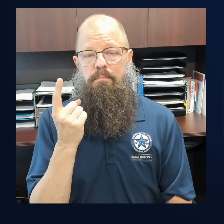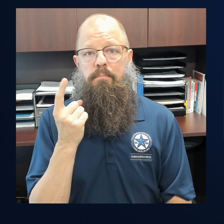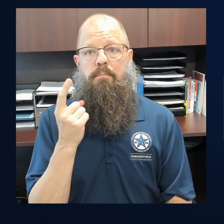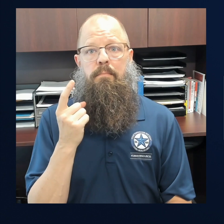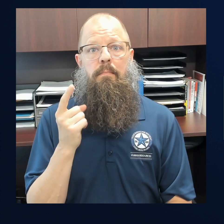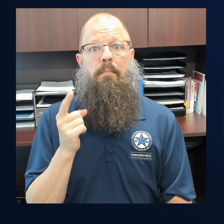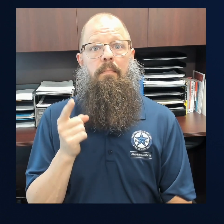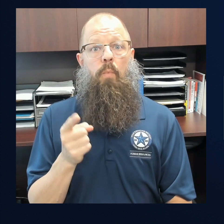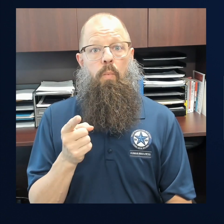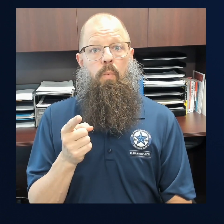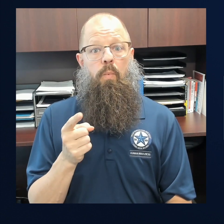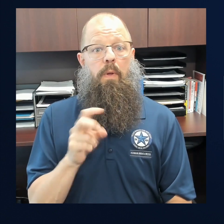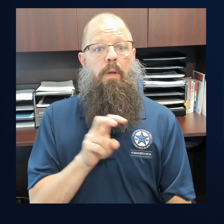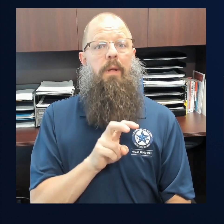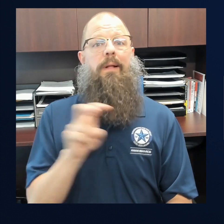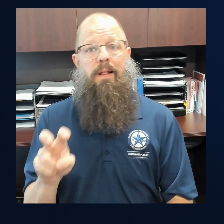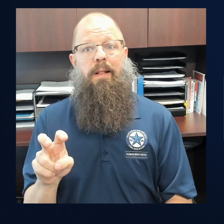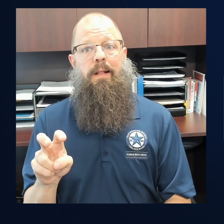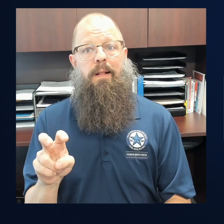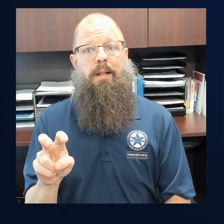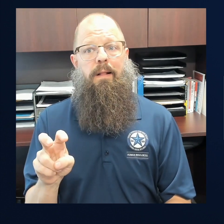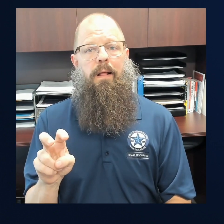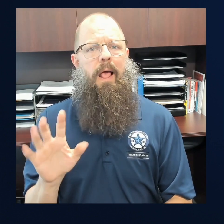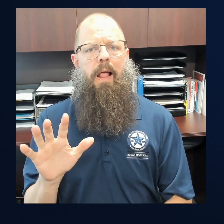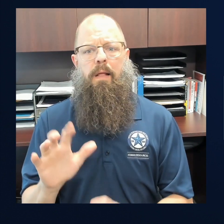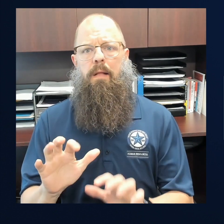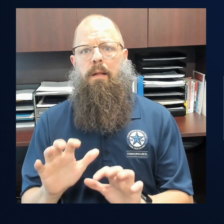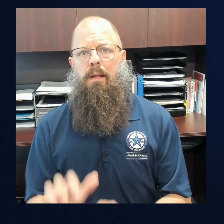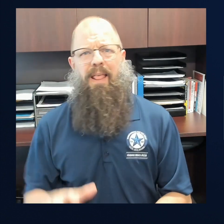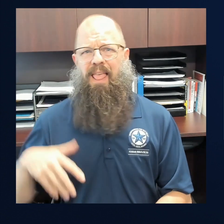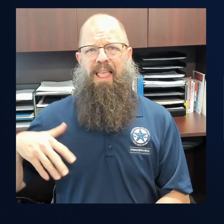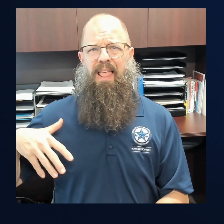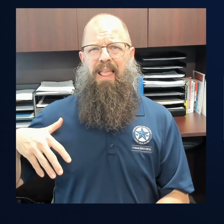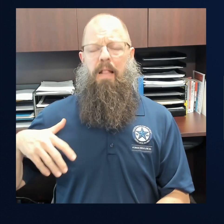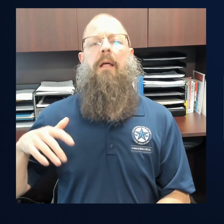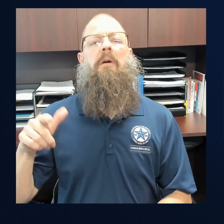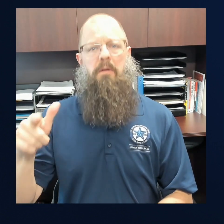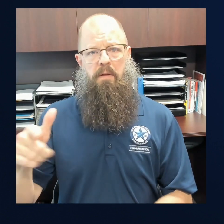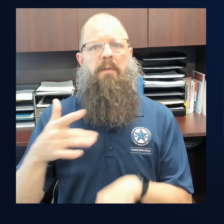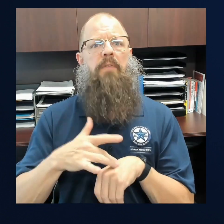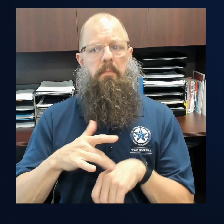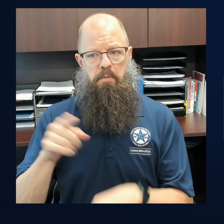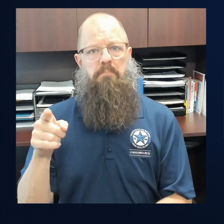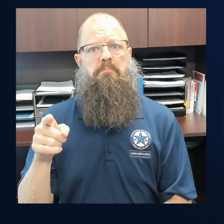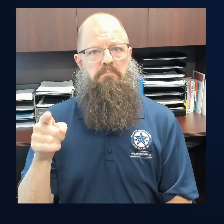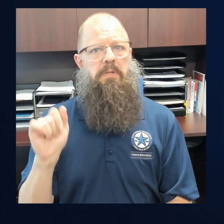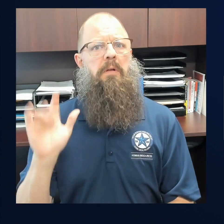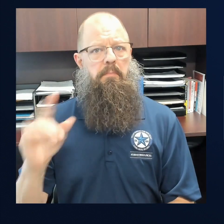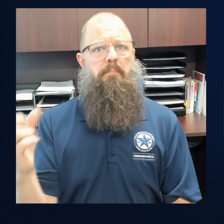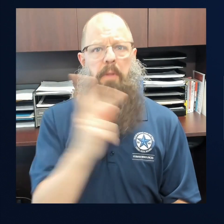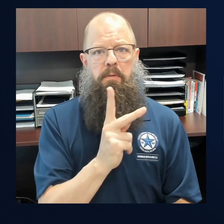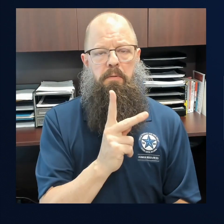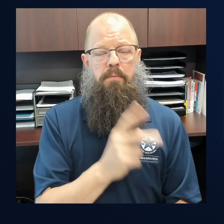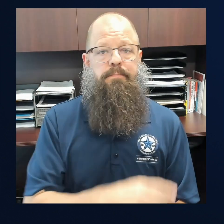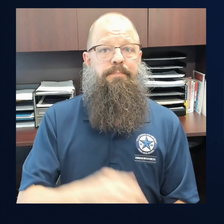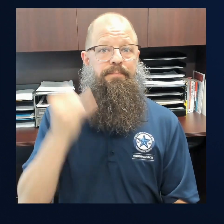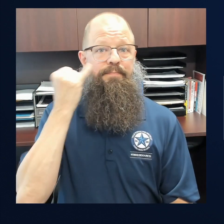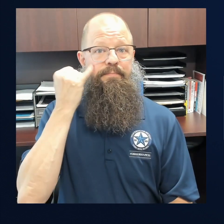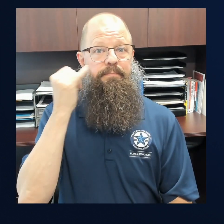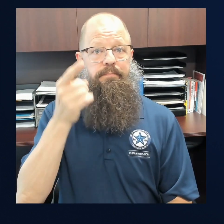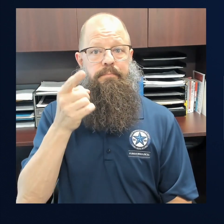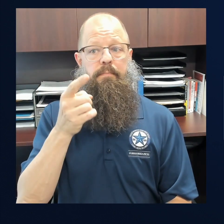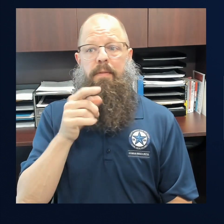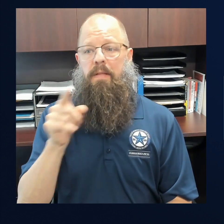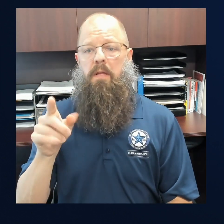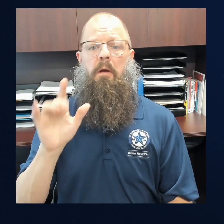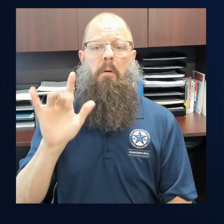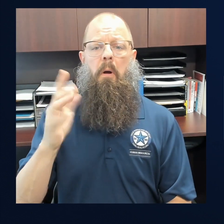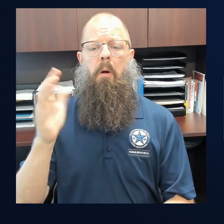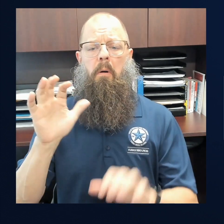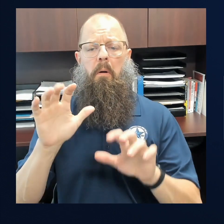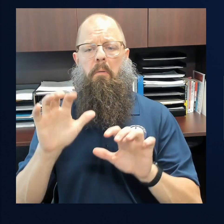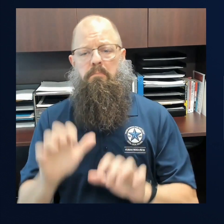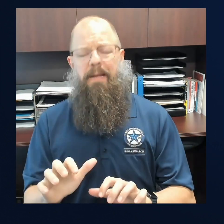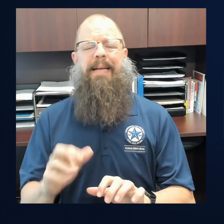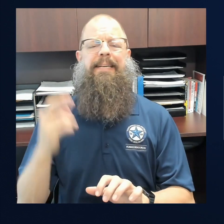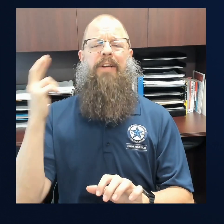back. However keep in mind if you have not yet typed anything you are able to go back,